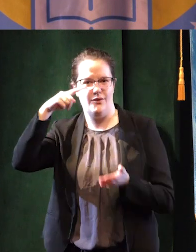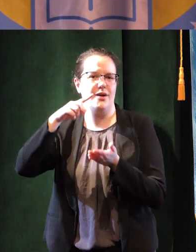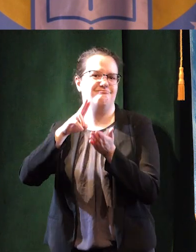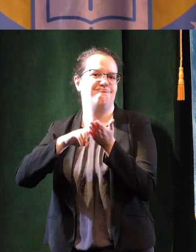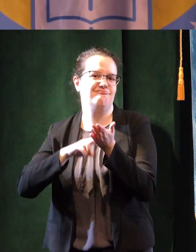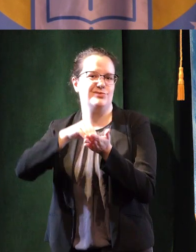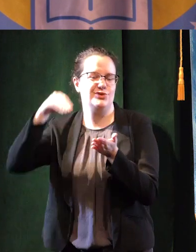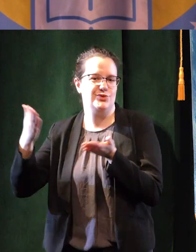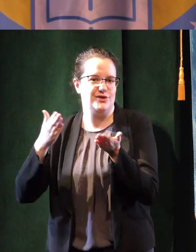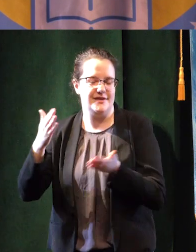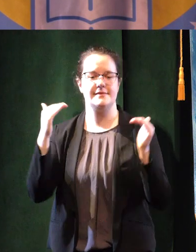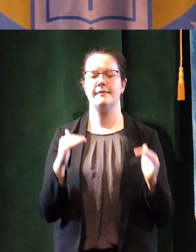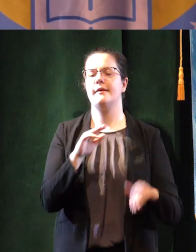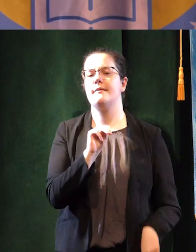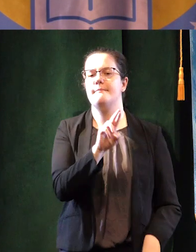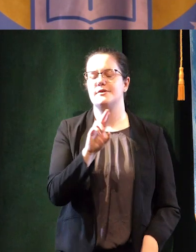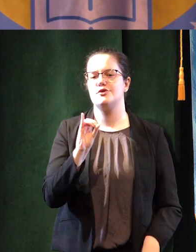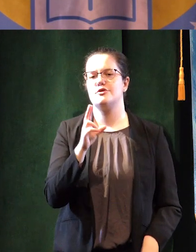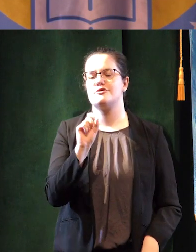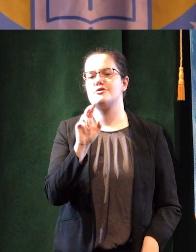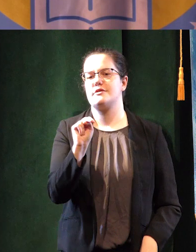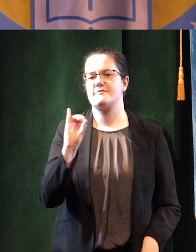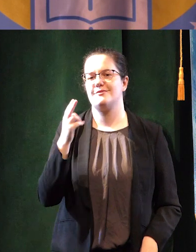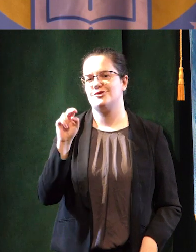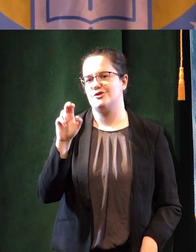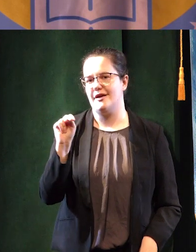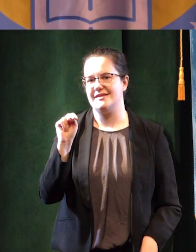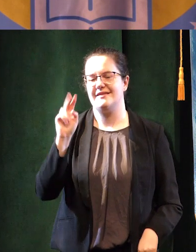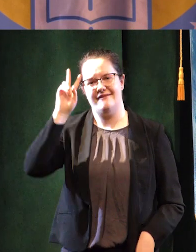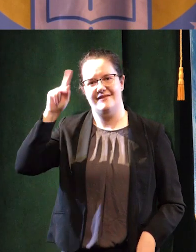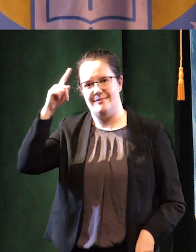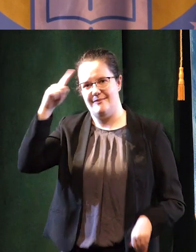Justin Johnston vice president for development and External Affairs